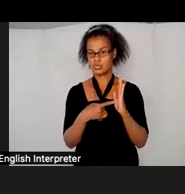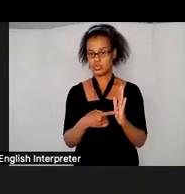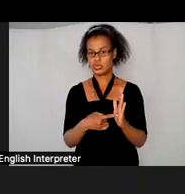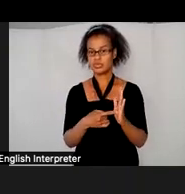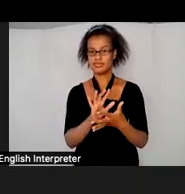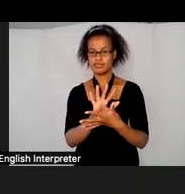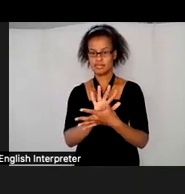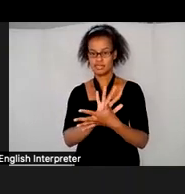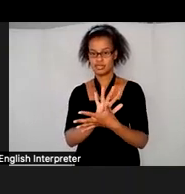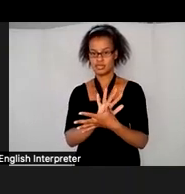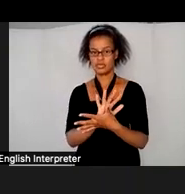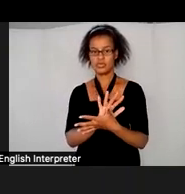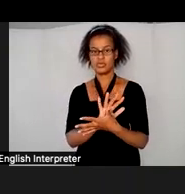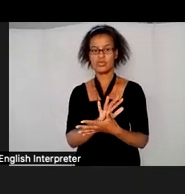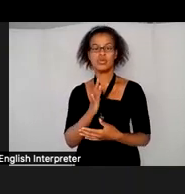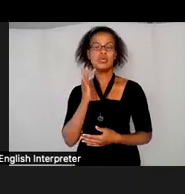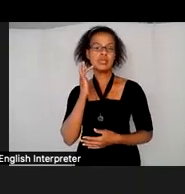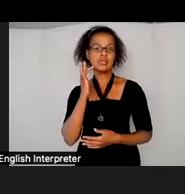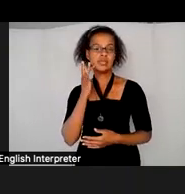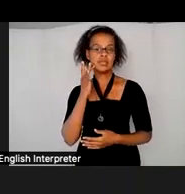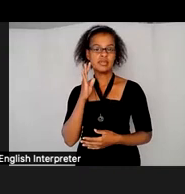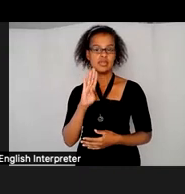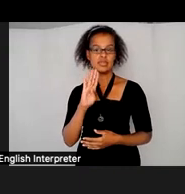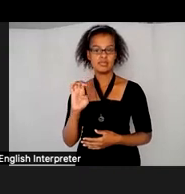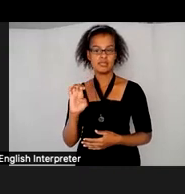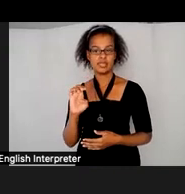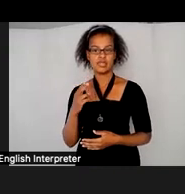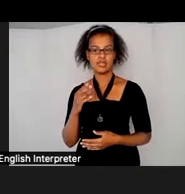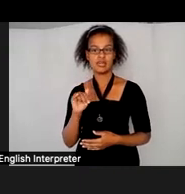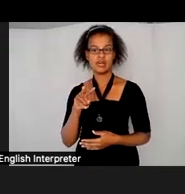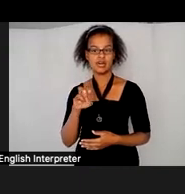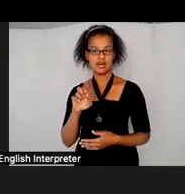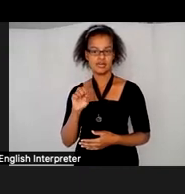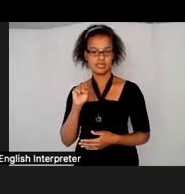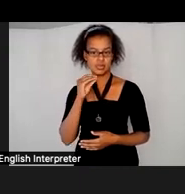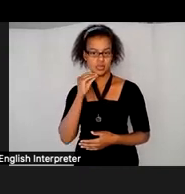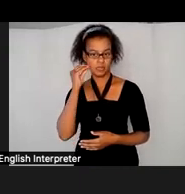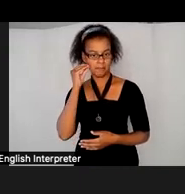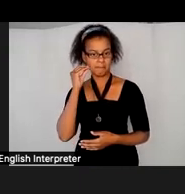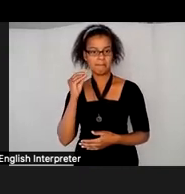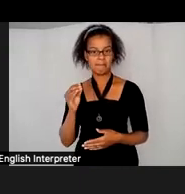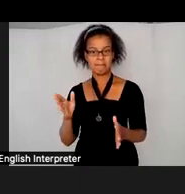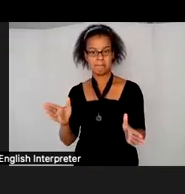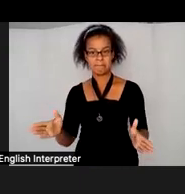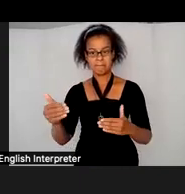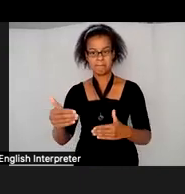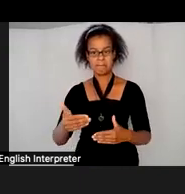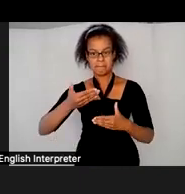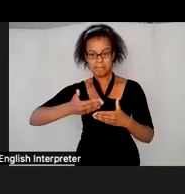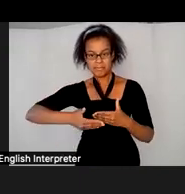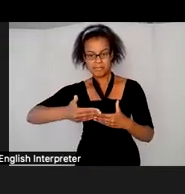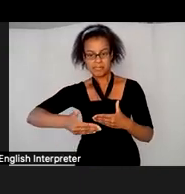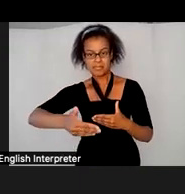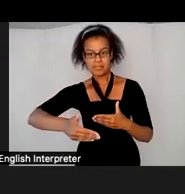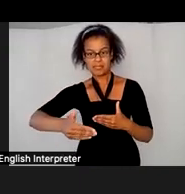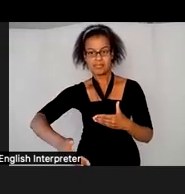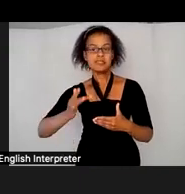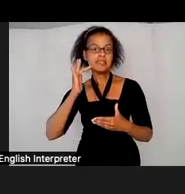And in partnership with our Toronto beekeeper Collective, we sell and harvest organic honey